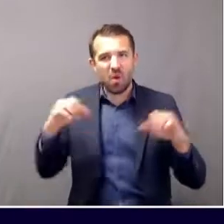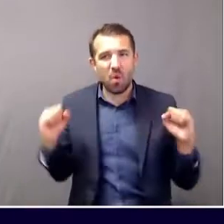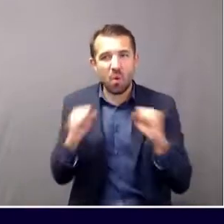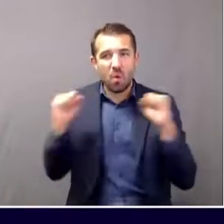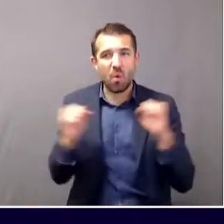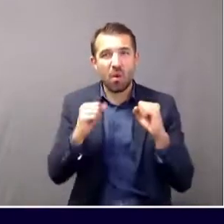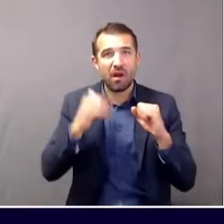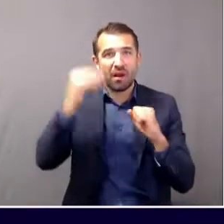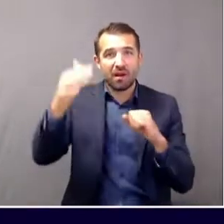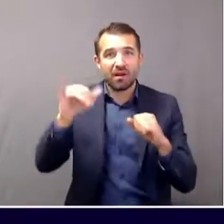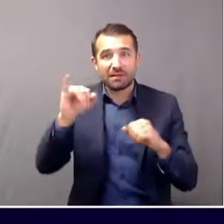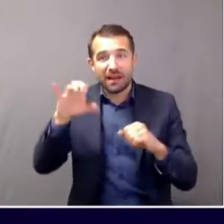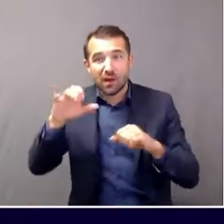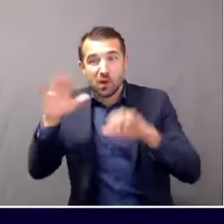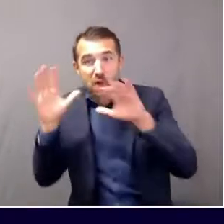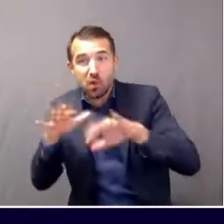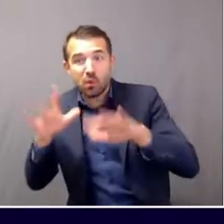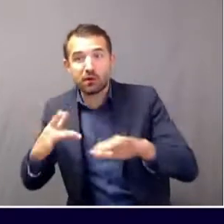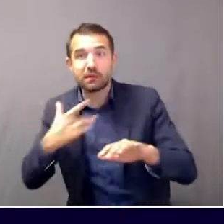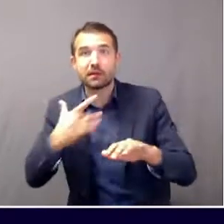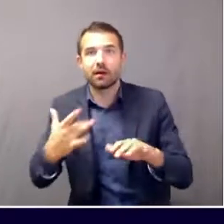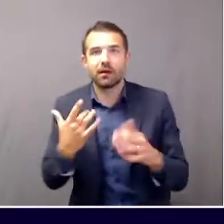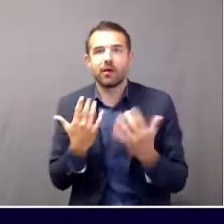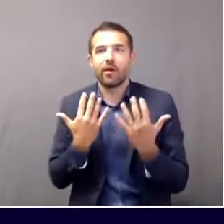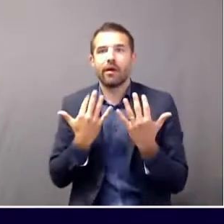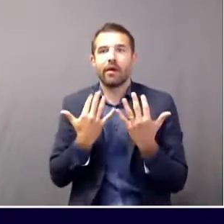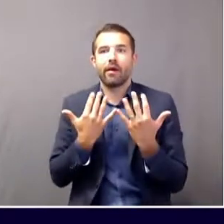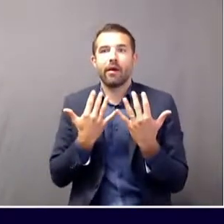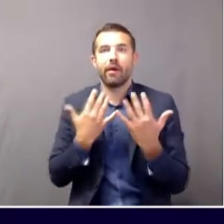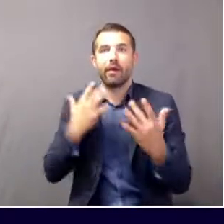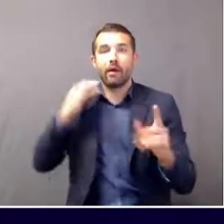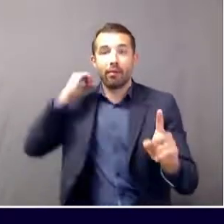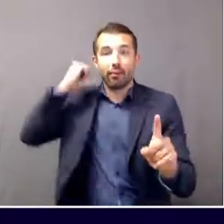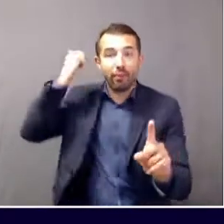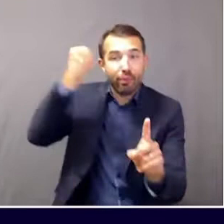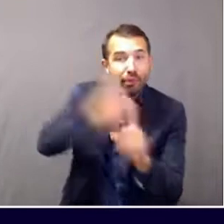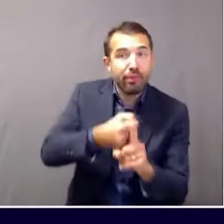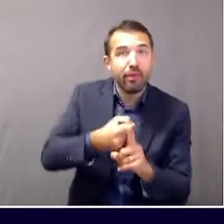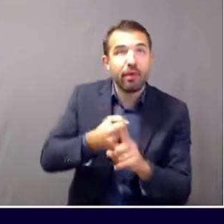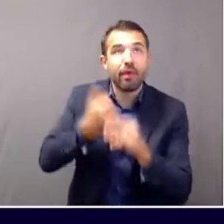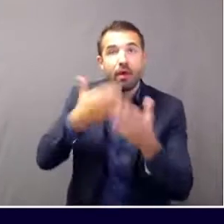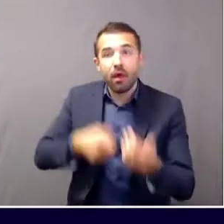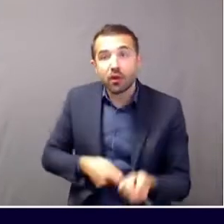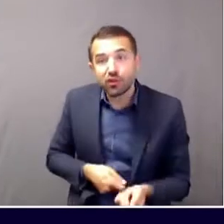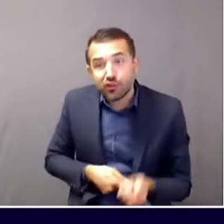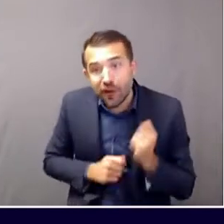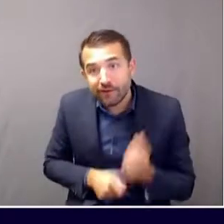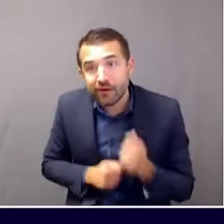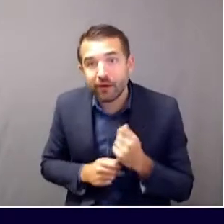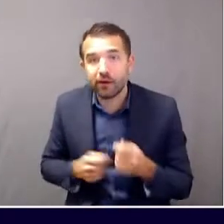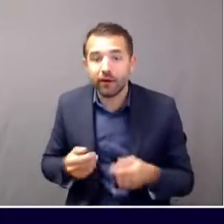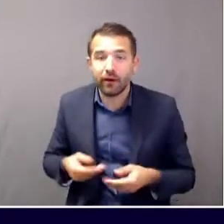we have an opportunity right now